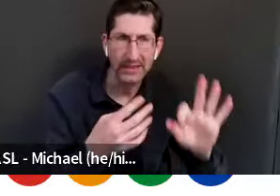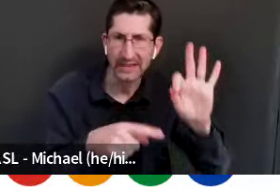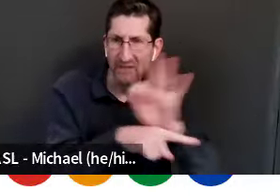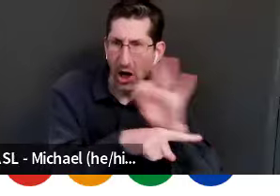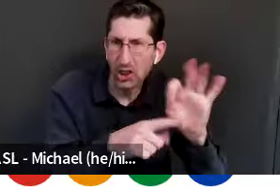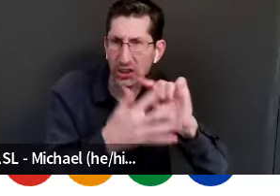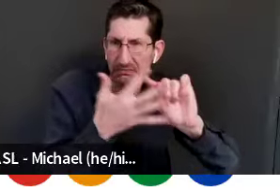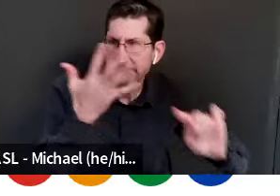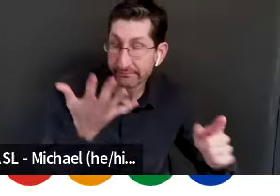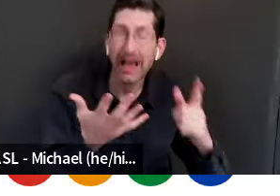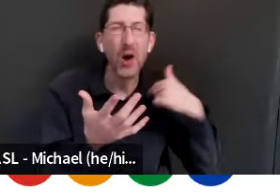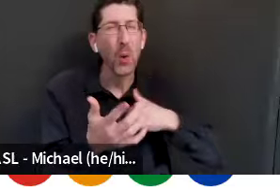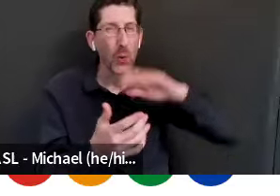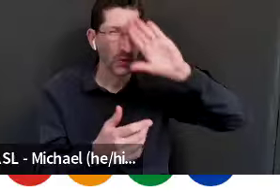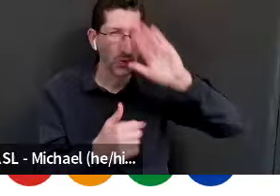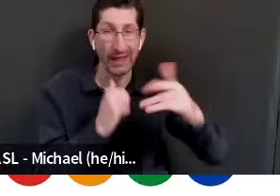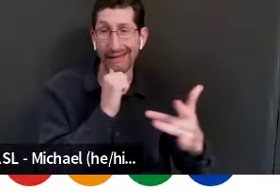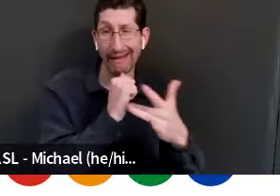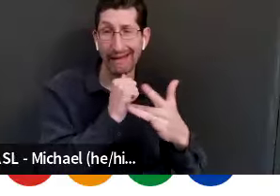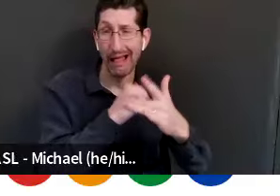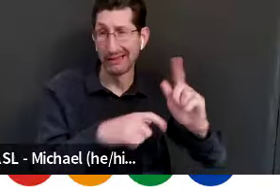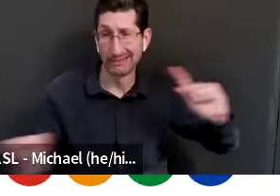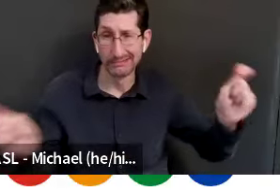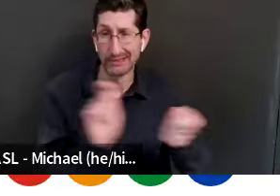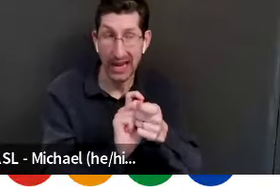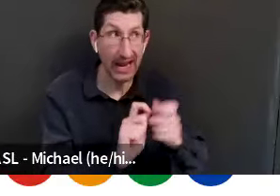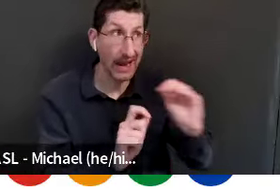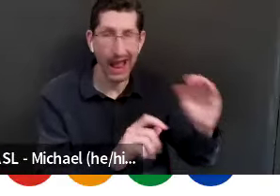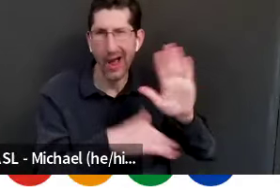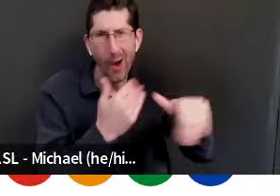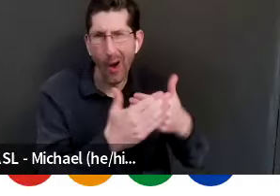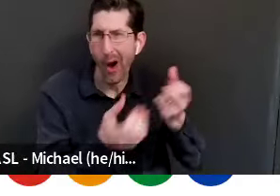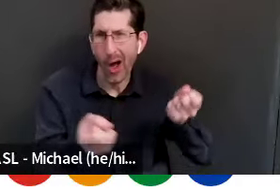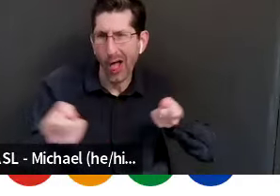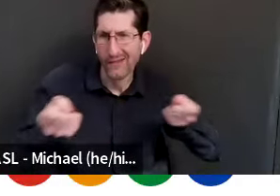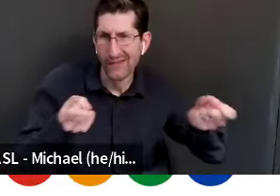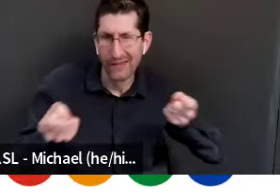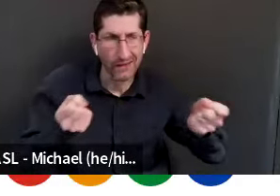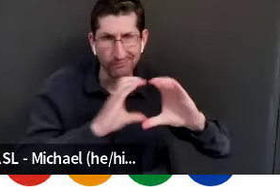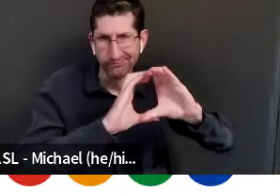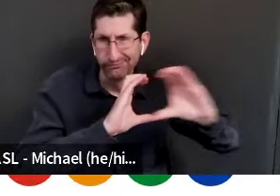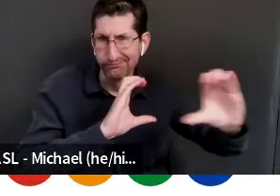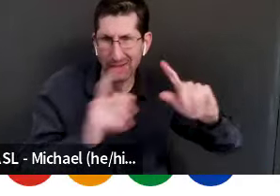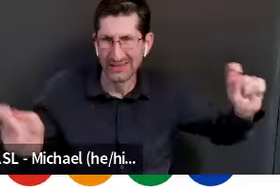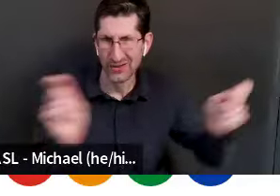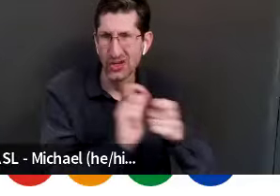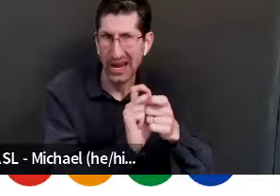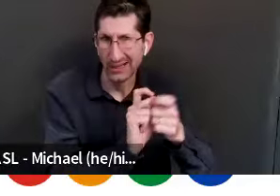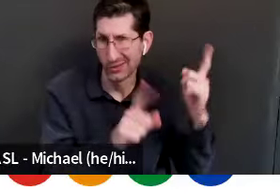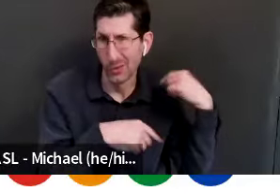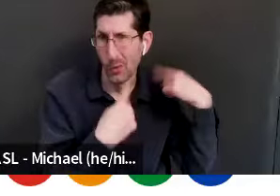FEATURES. A LOT HAS CHANGED IN TECHNOLOGY,